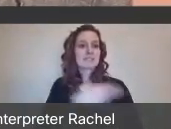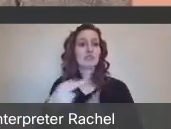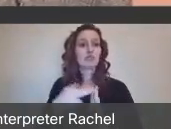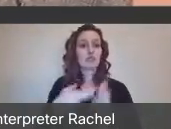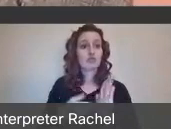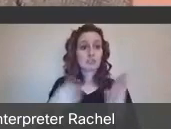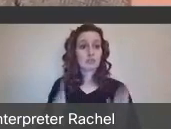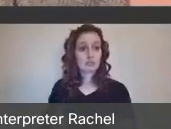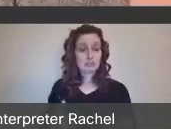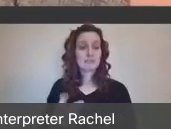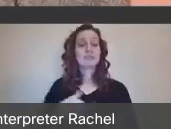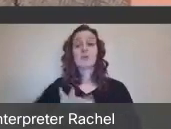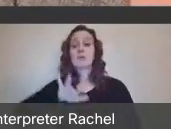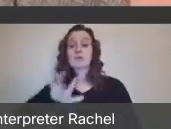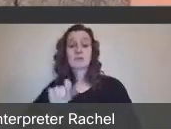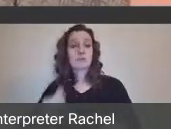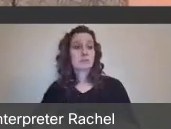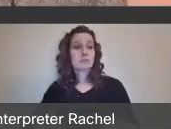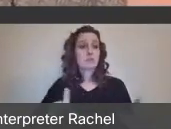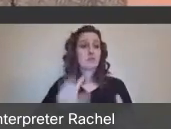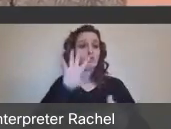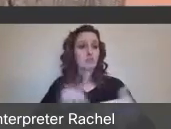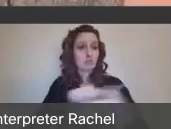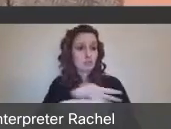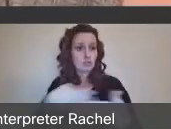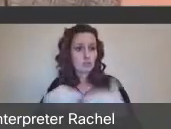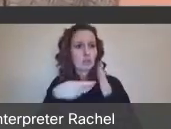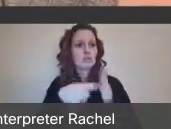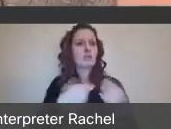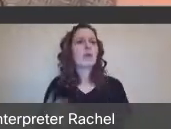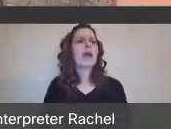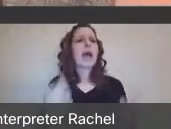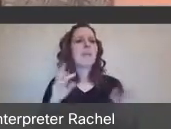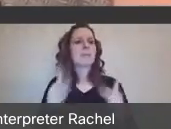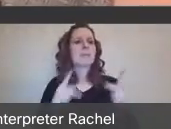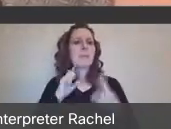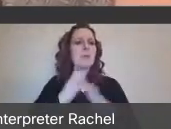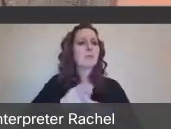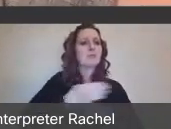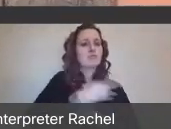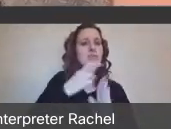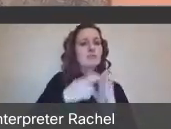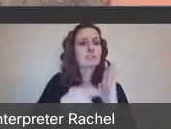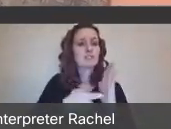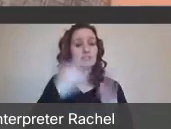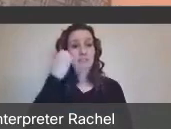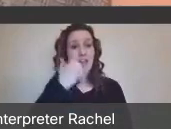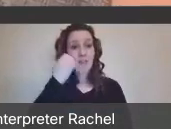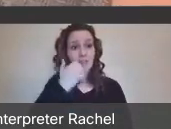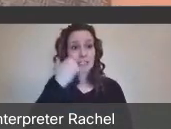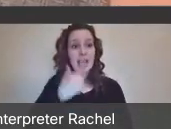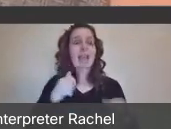individuals pre-registered each day beginning January the 12th, when the pre-registration site